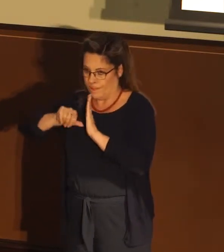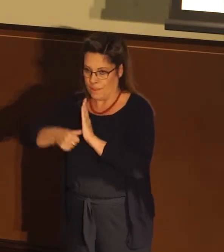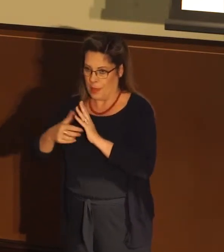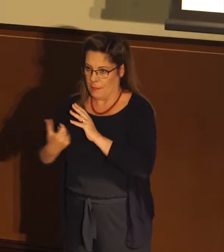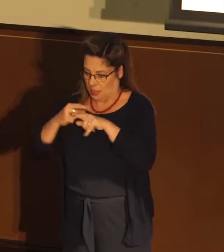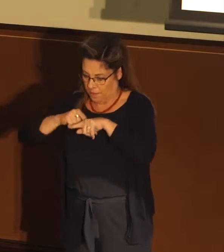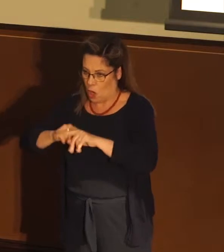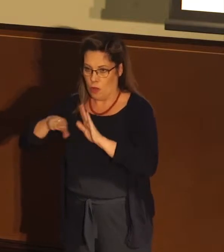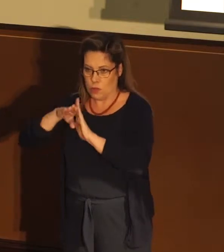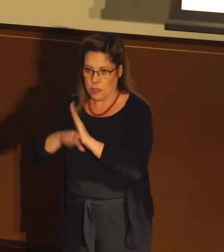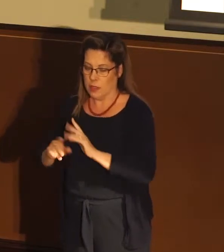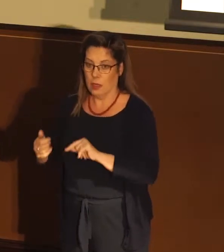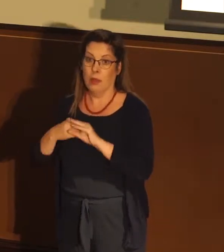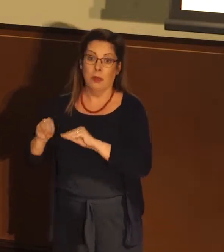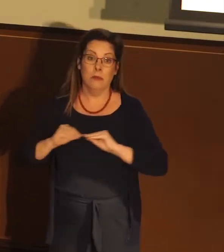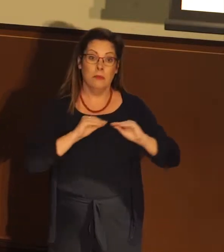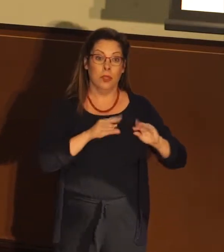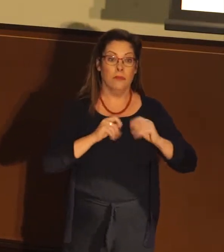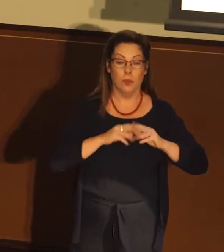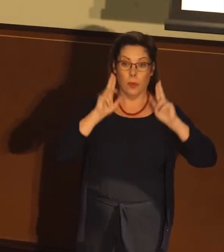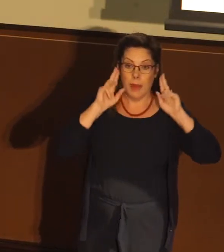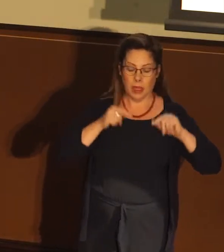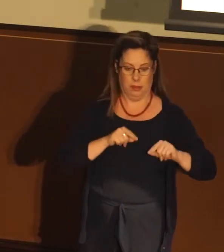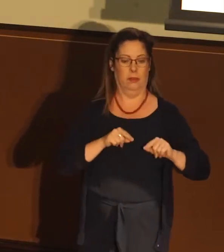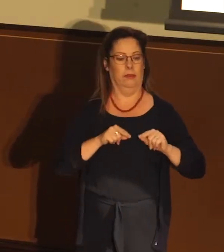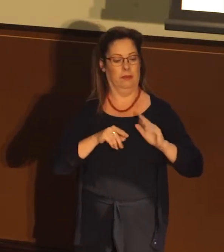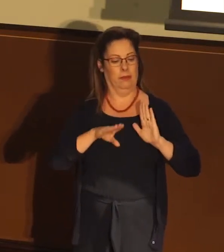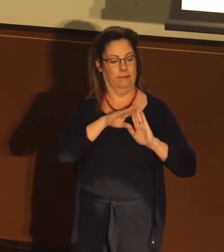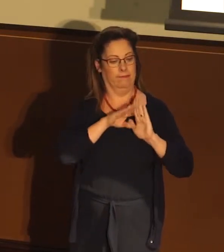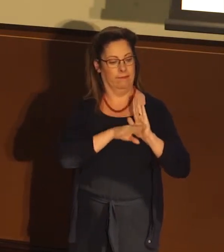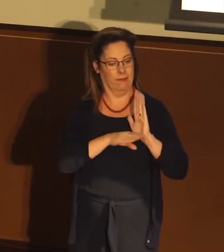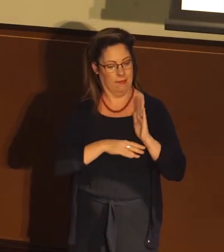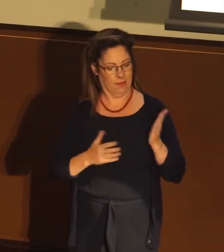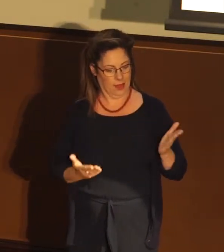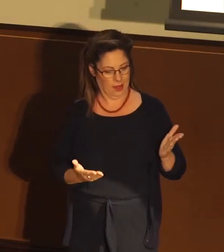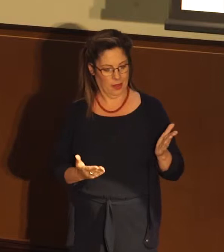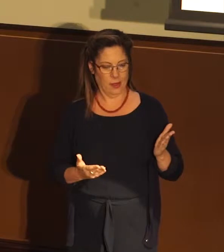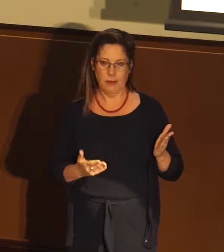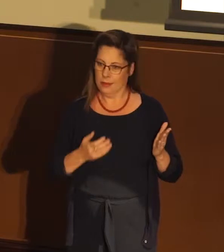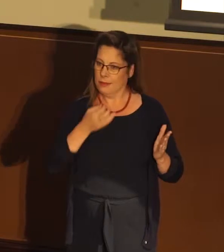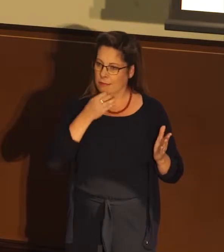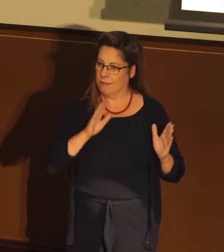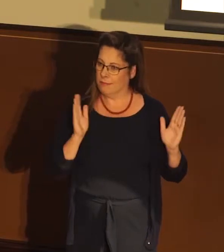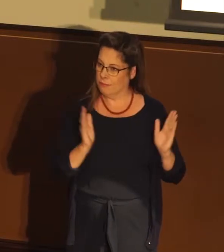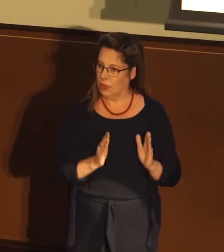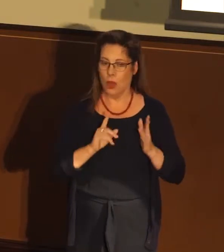And I came across to Bunnings where I looked at the compliance manuals, and there was a reasonably small, OHS manual.